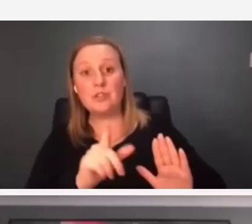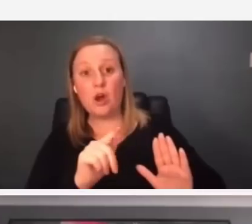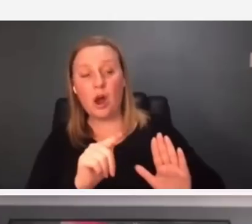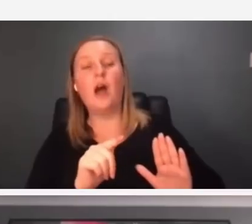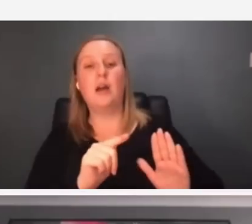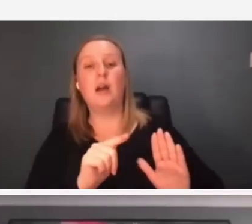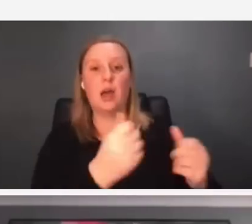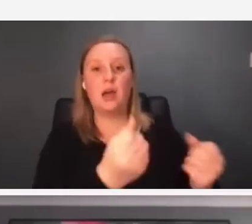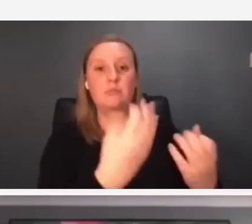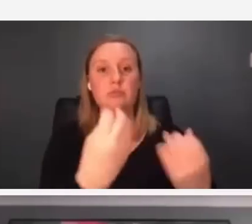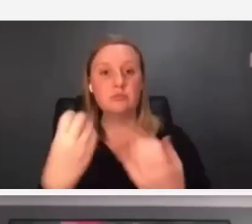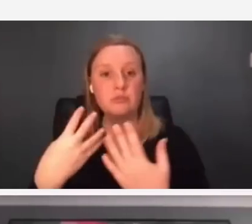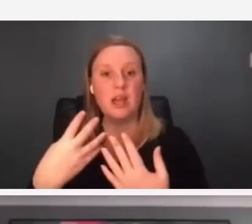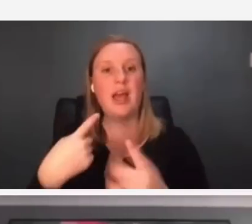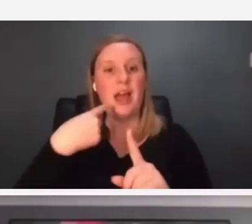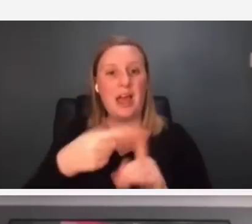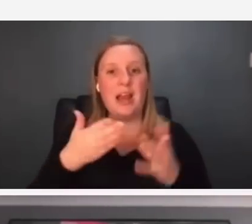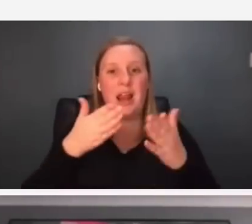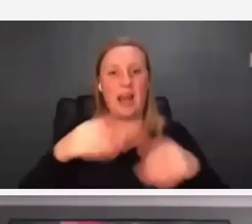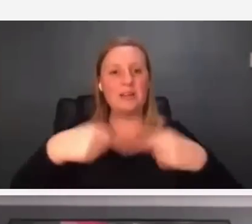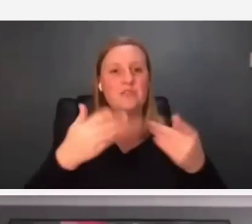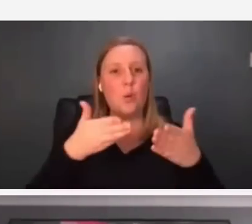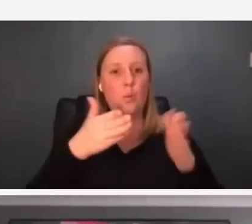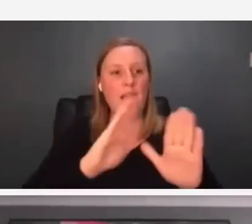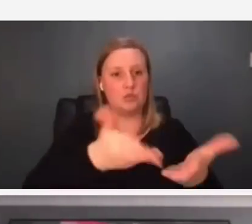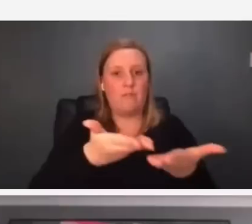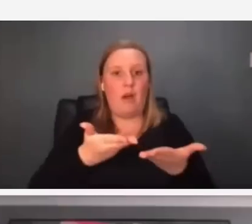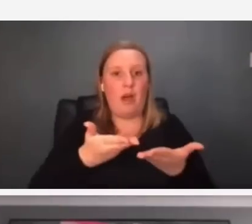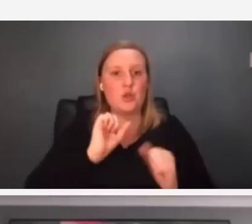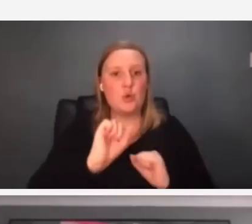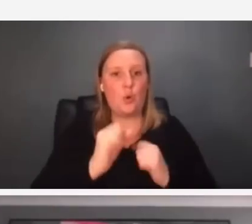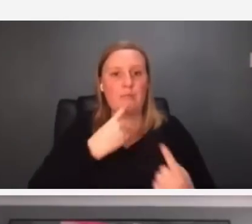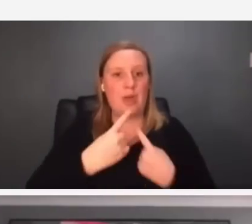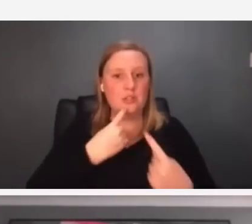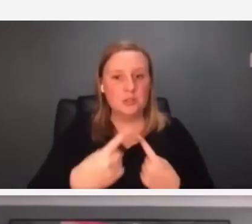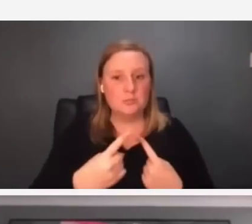you can choose to participate as well. I think that's really important for you all, that you can choose to participate through a